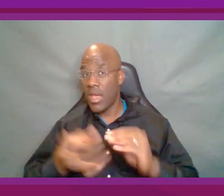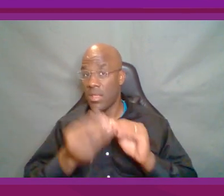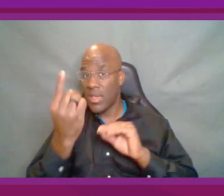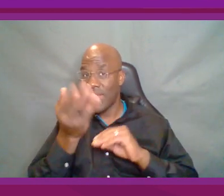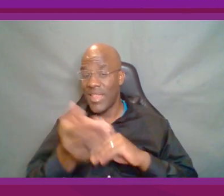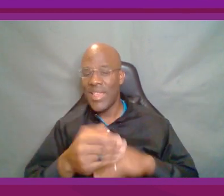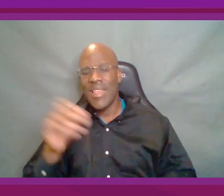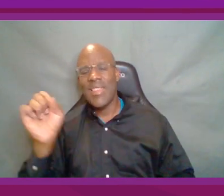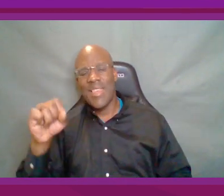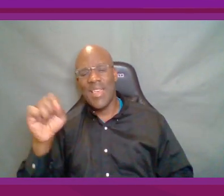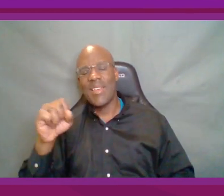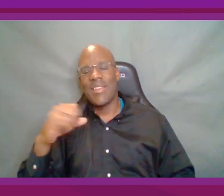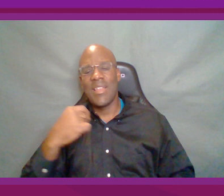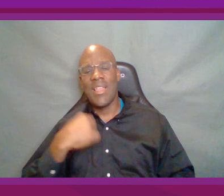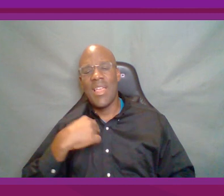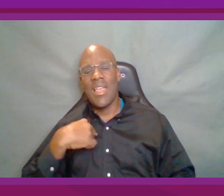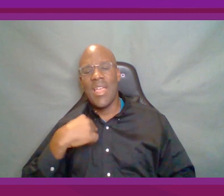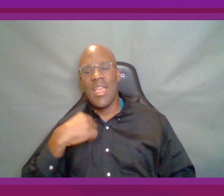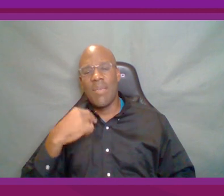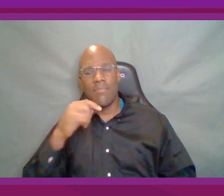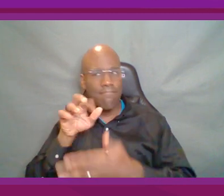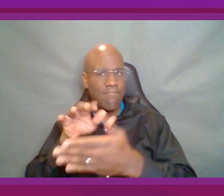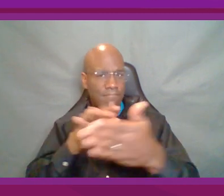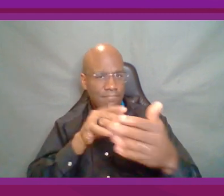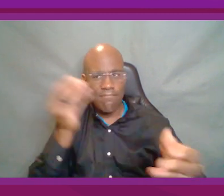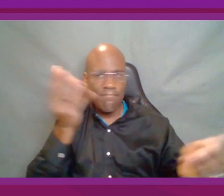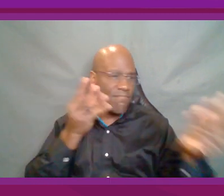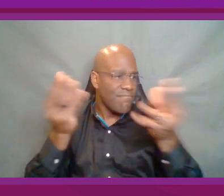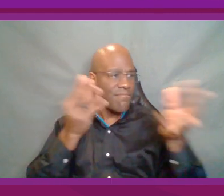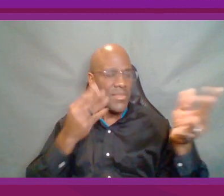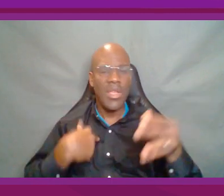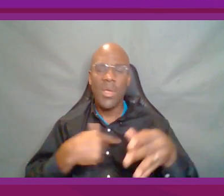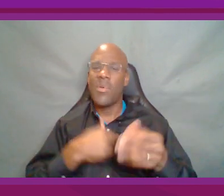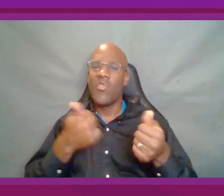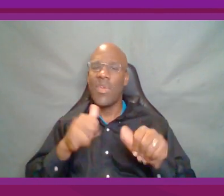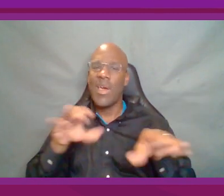[NICHOLAS]: Yeah I mean what I'm hearing is here we are trying to do our jobs and the